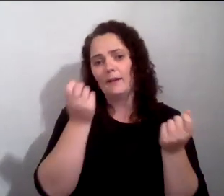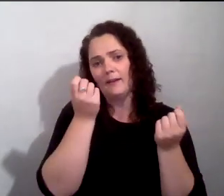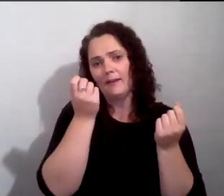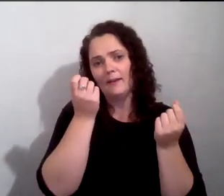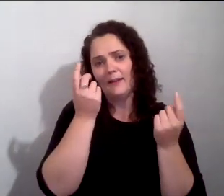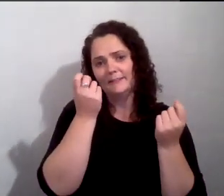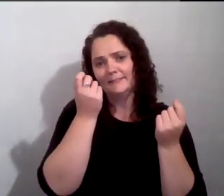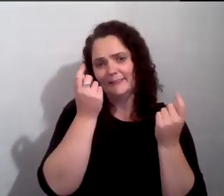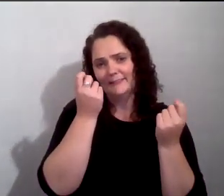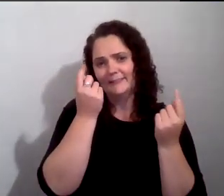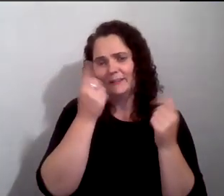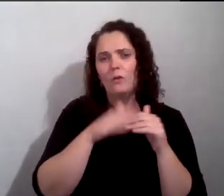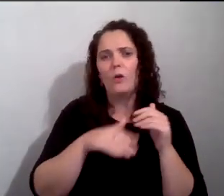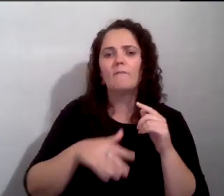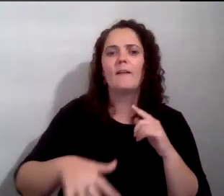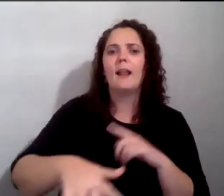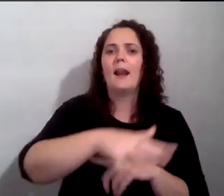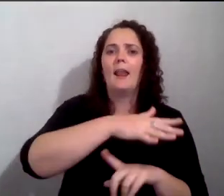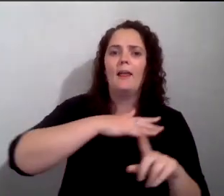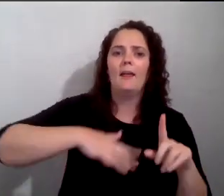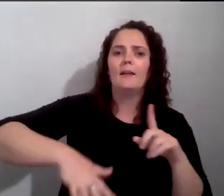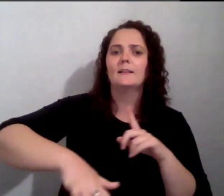received understandings of the development of landscape painting in